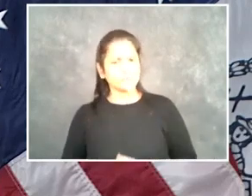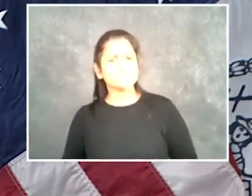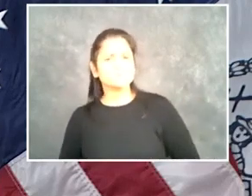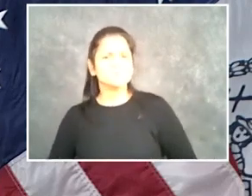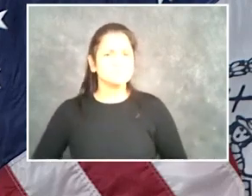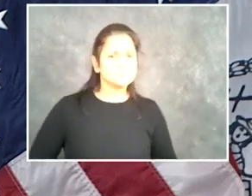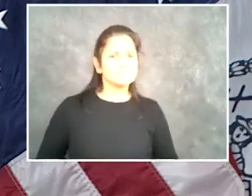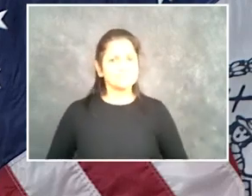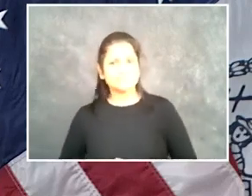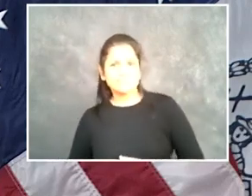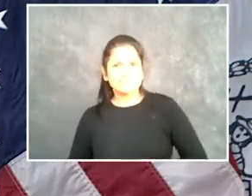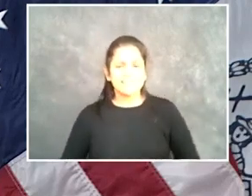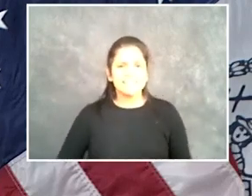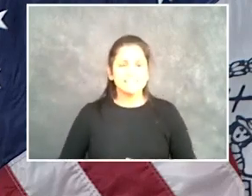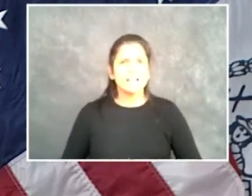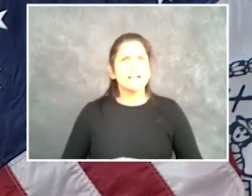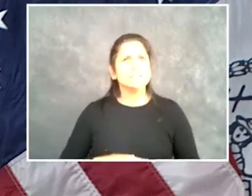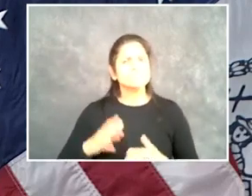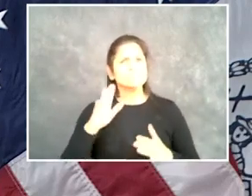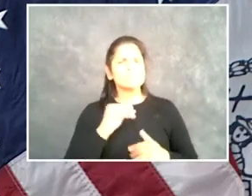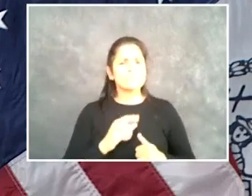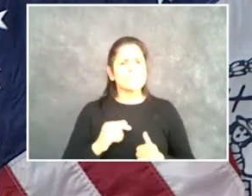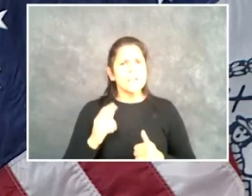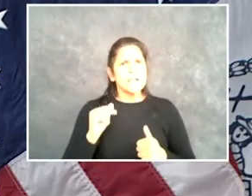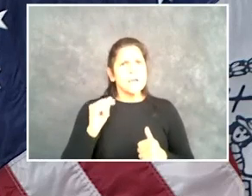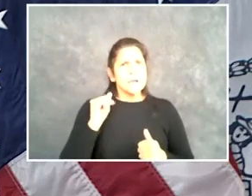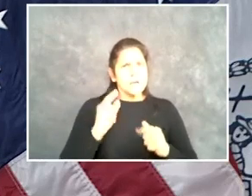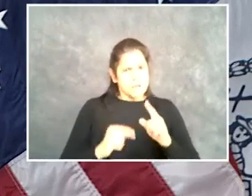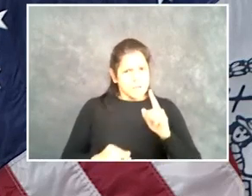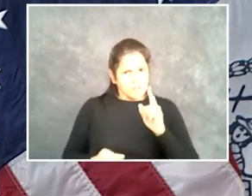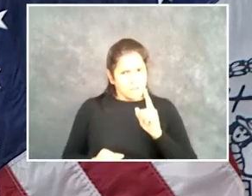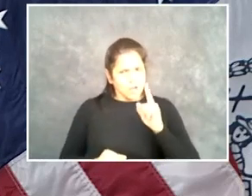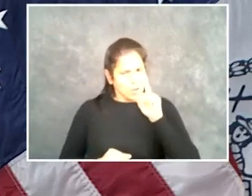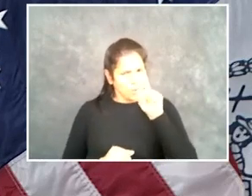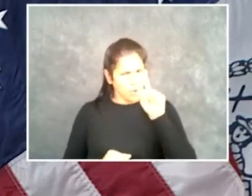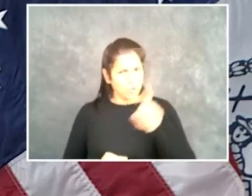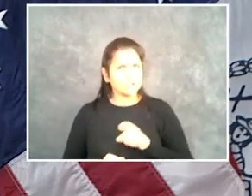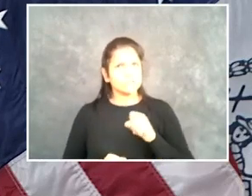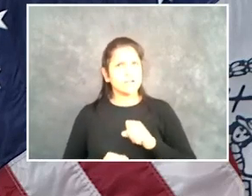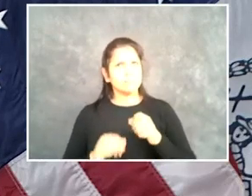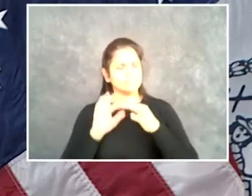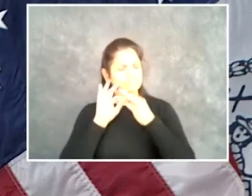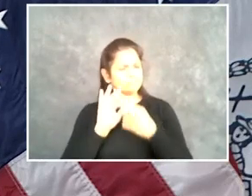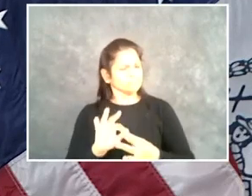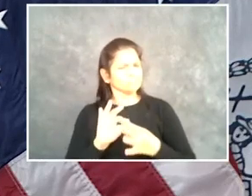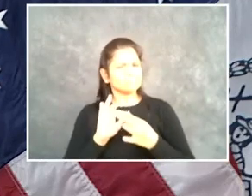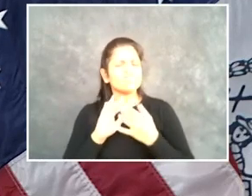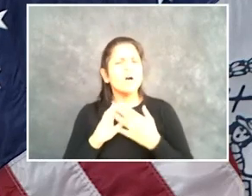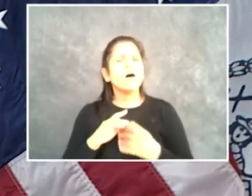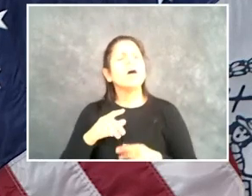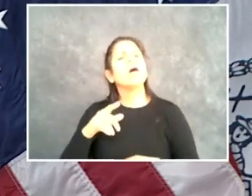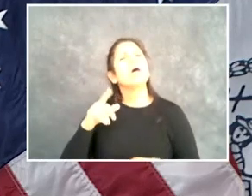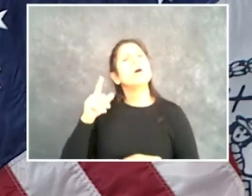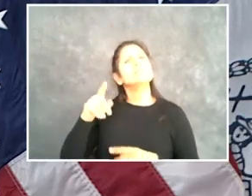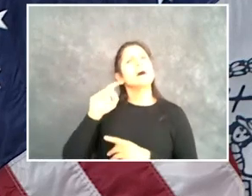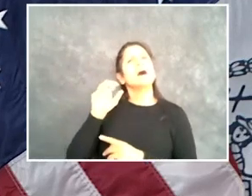OPPORTUNITY TO GET RESPONSES. WE REALLY APPRECIATE IT.